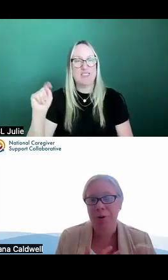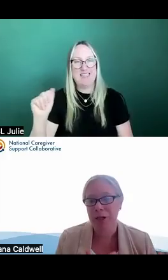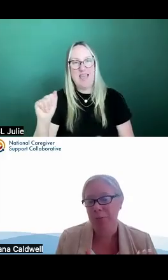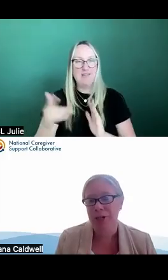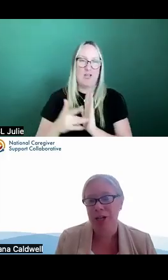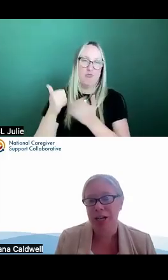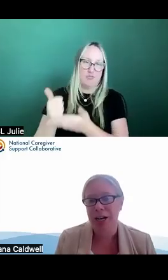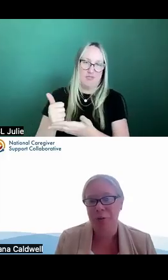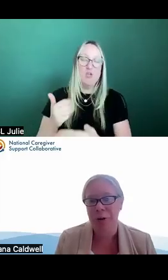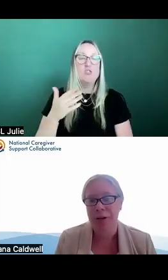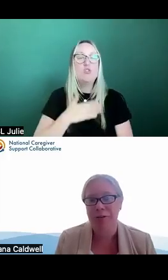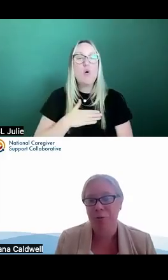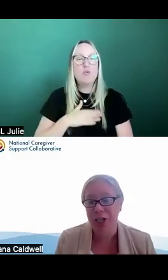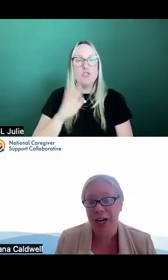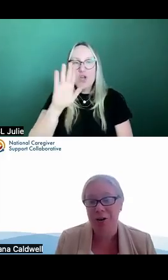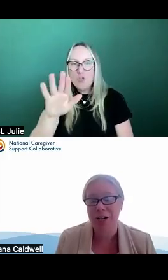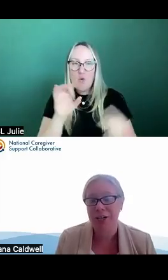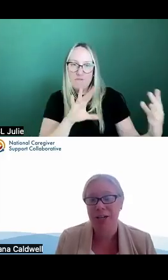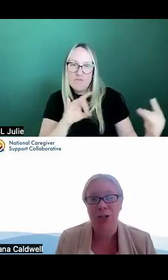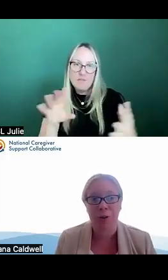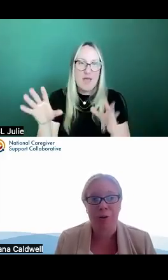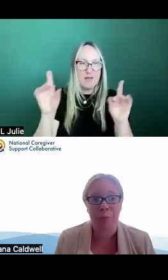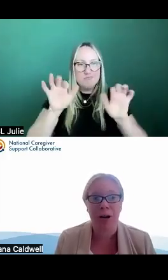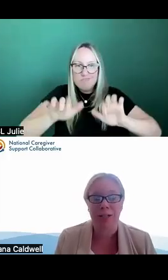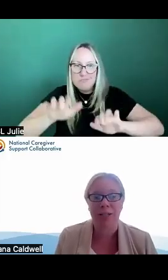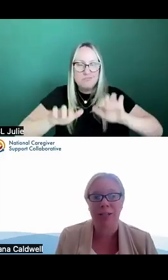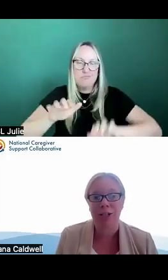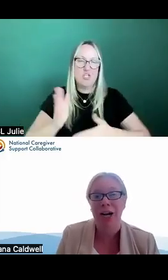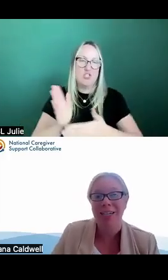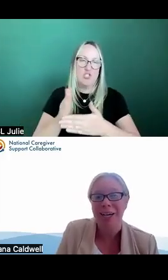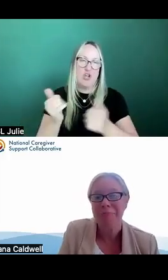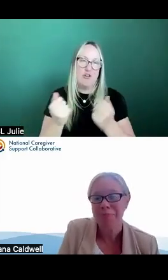really appreciate everyone reaching out and sharing those practices in the chat today.